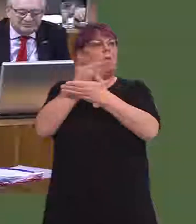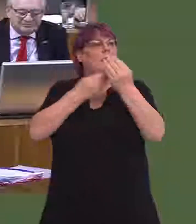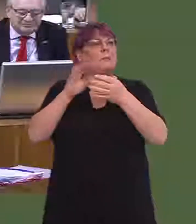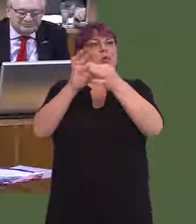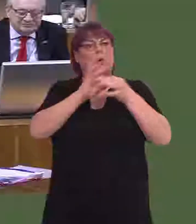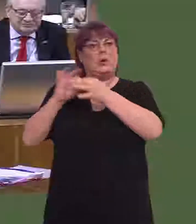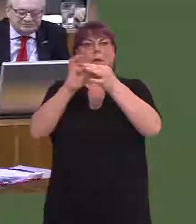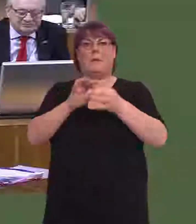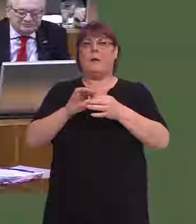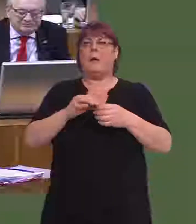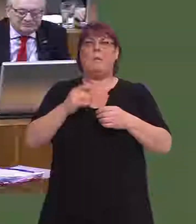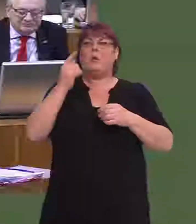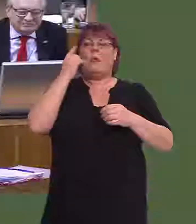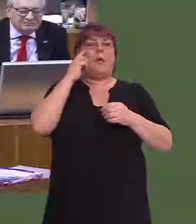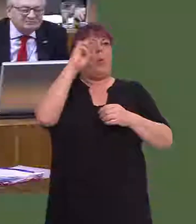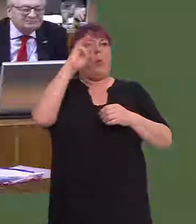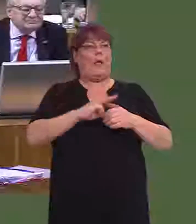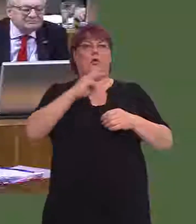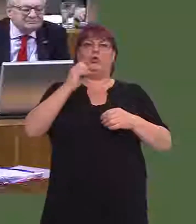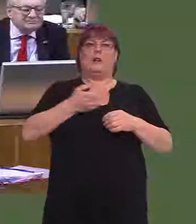Wales to have a free trade agreement, for example, with New Zealand or Australia that